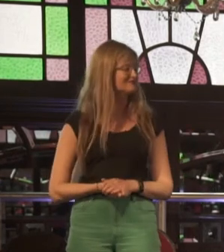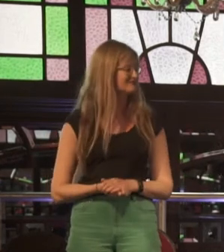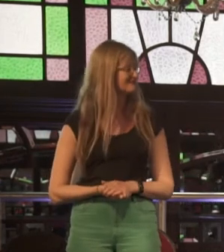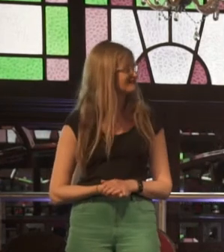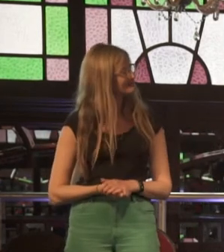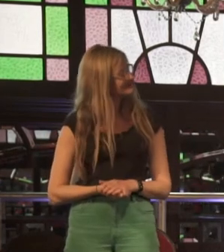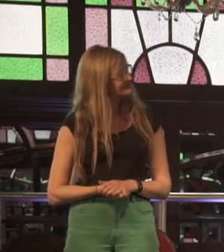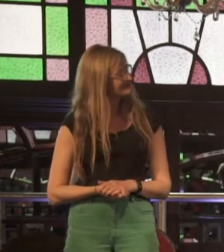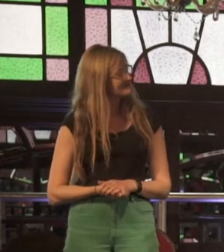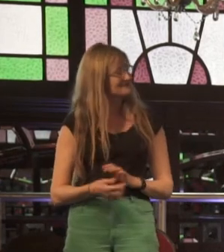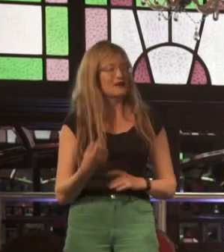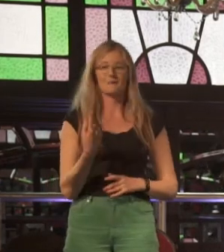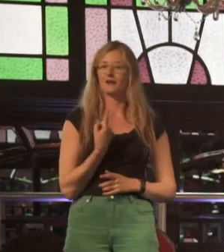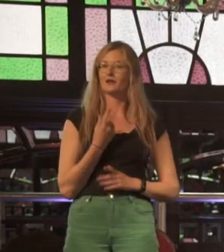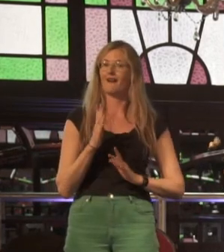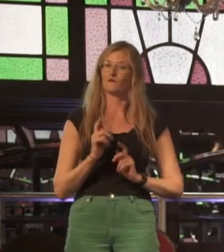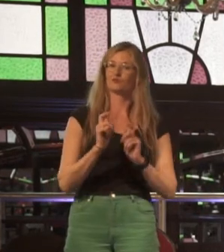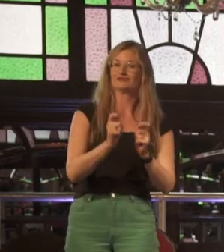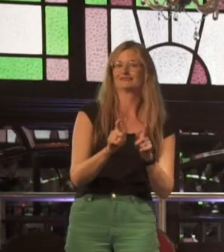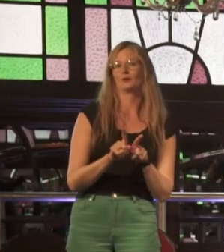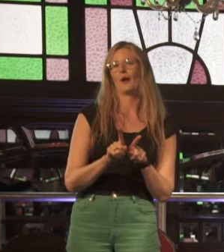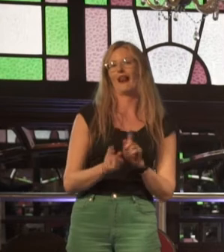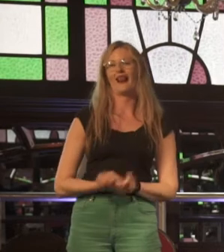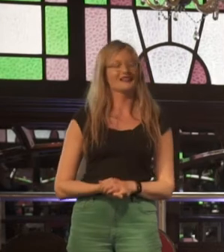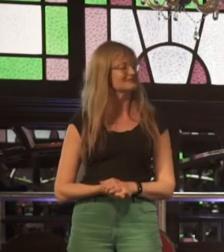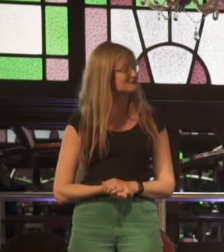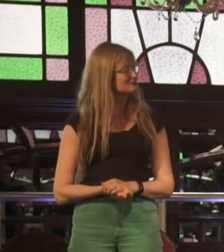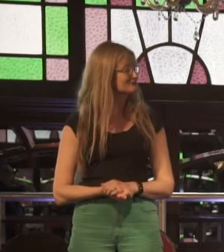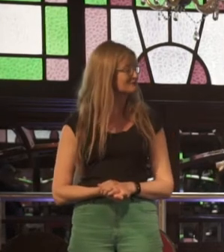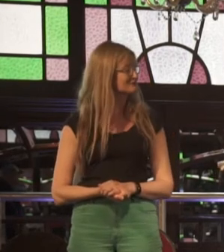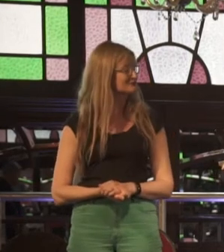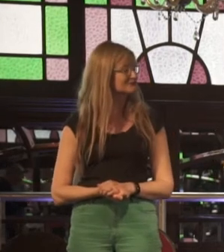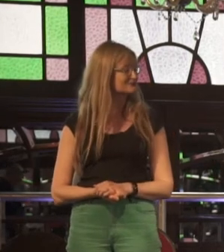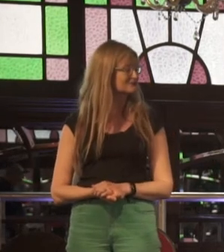And I've got to present it as well, so I've got to get the thing out. It's just cruel.